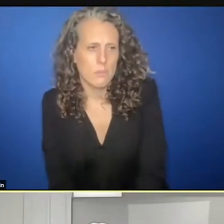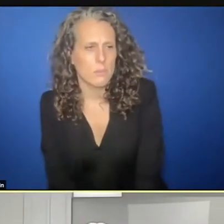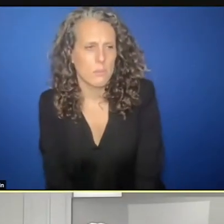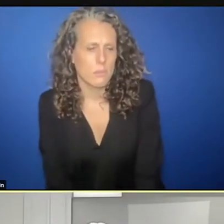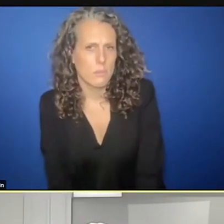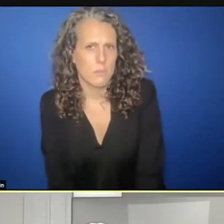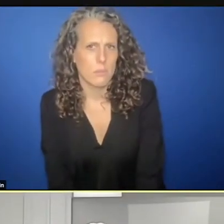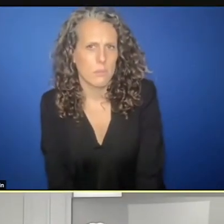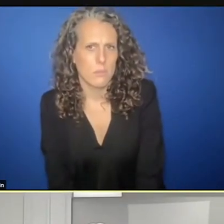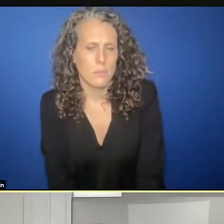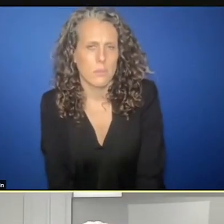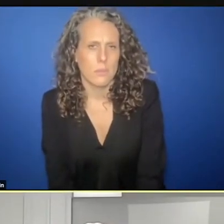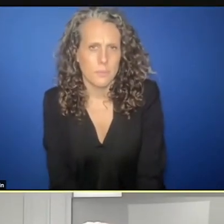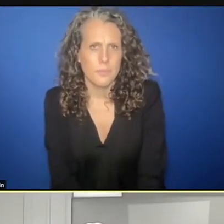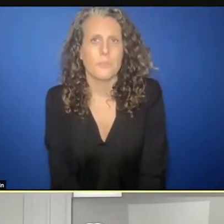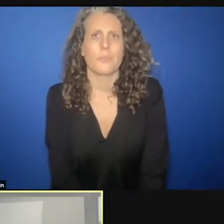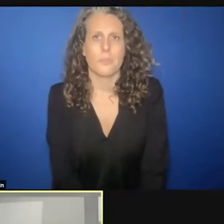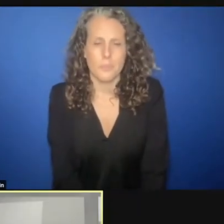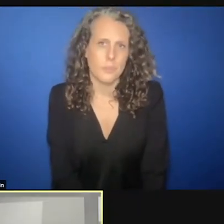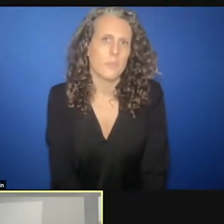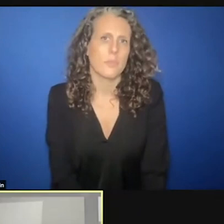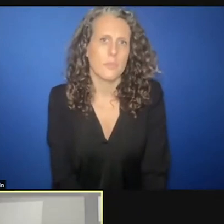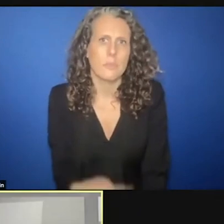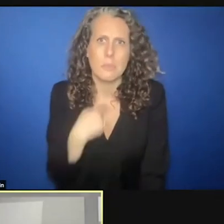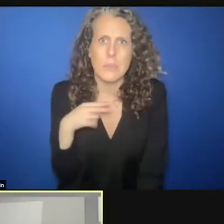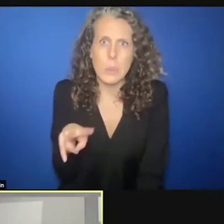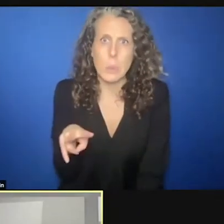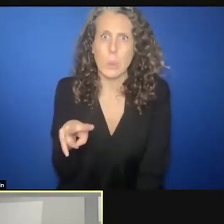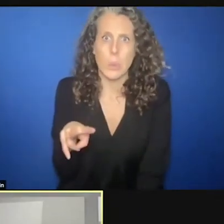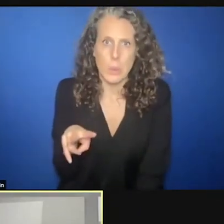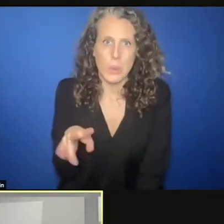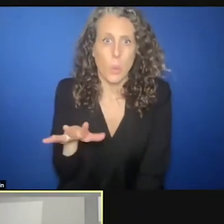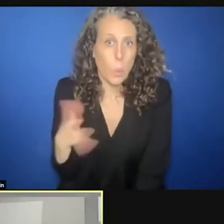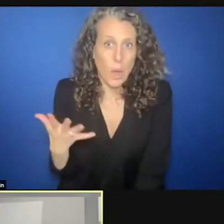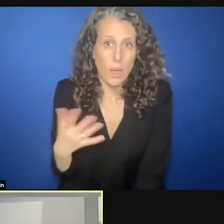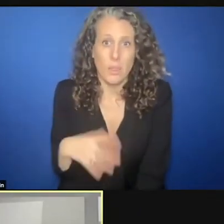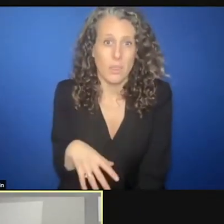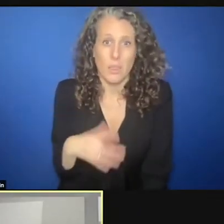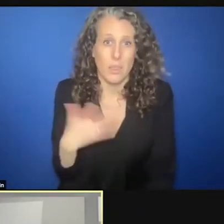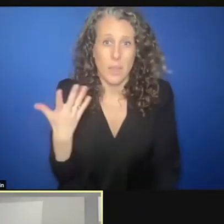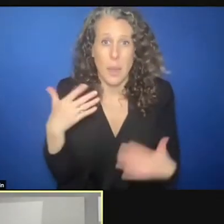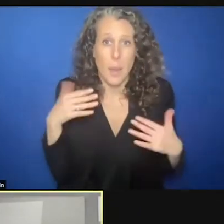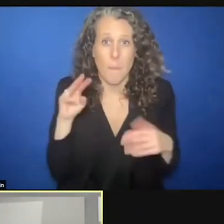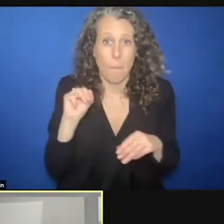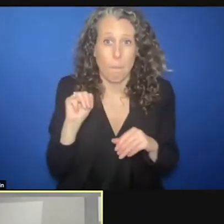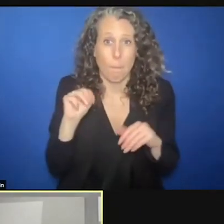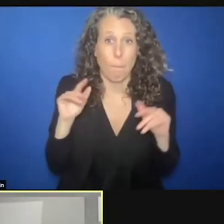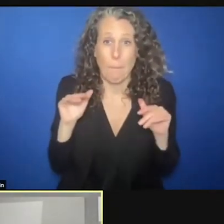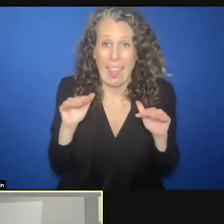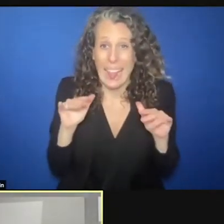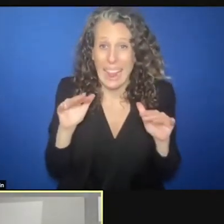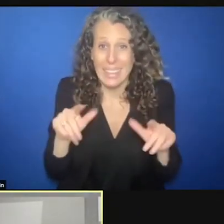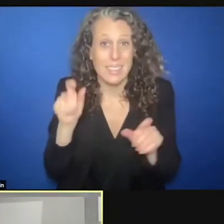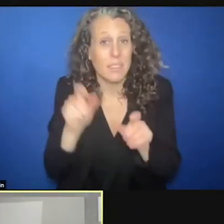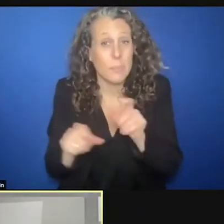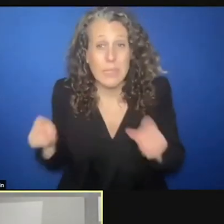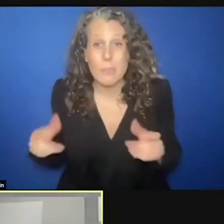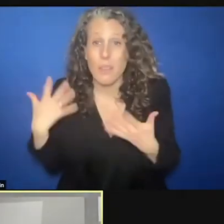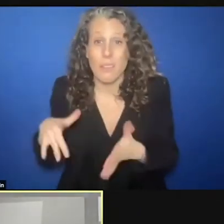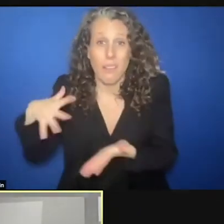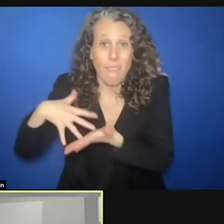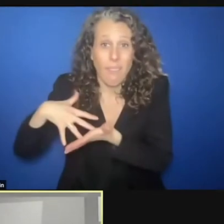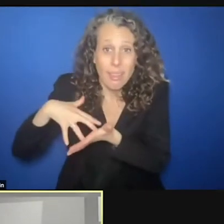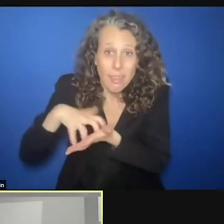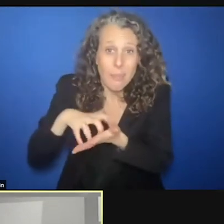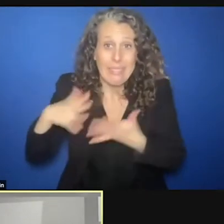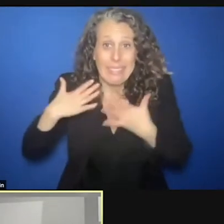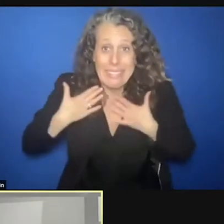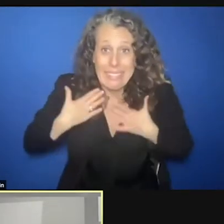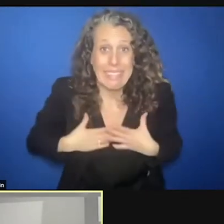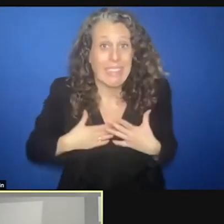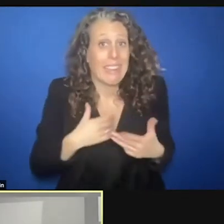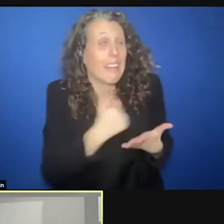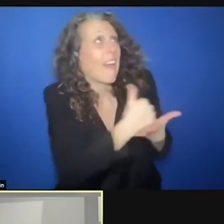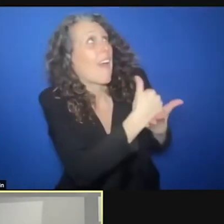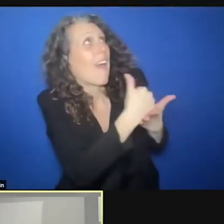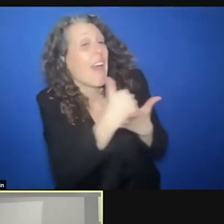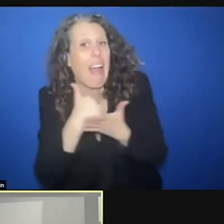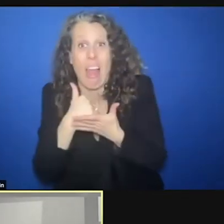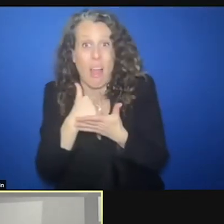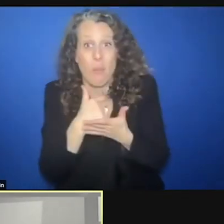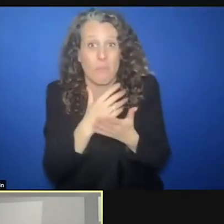thing is really that tens of millions of the most vulnerable on this planet are under attack from